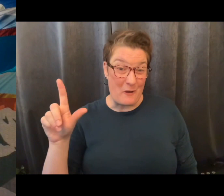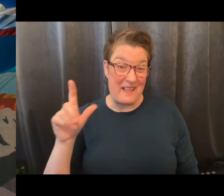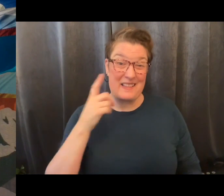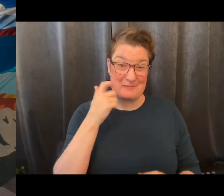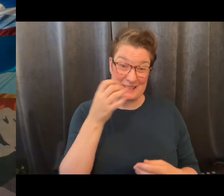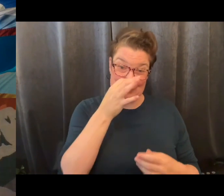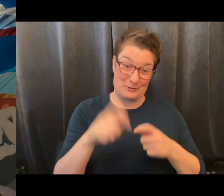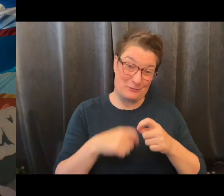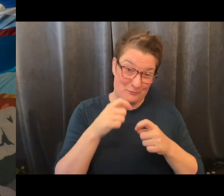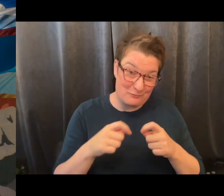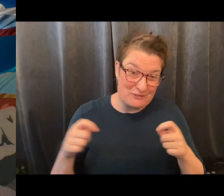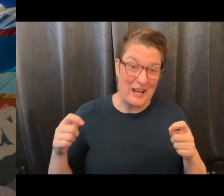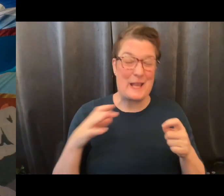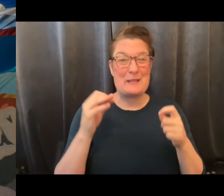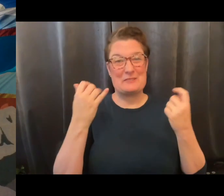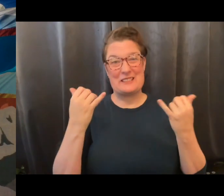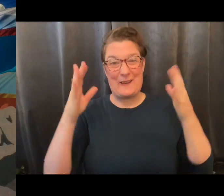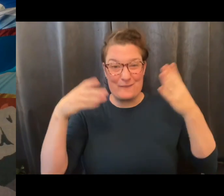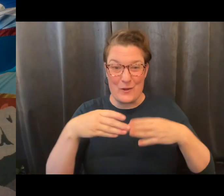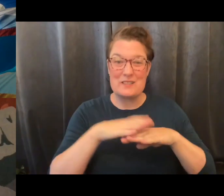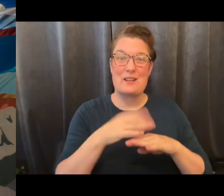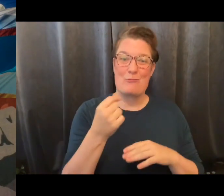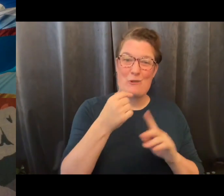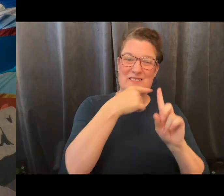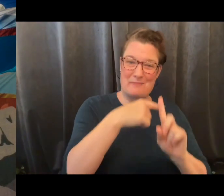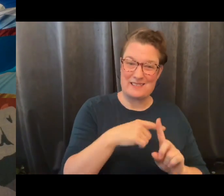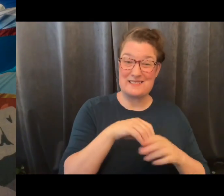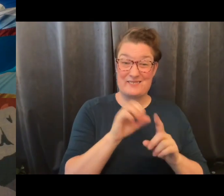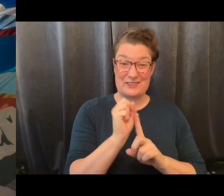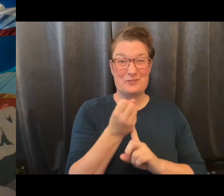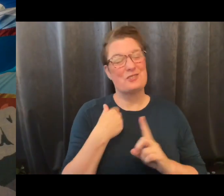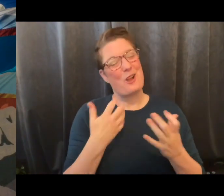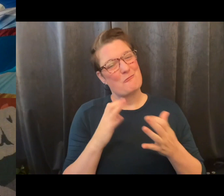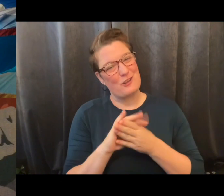on what is positive in a situation, I just want to say what a great joy